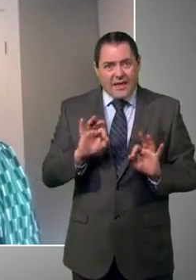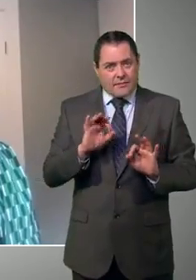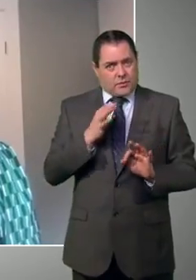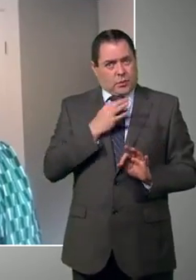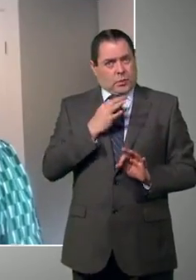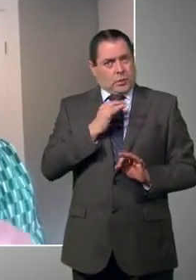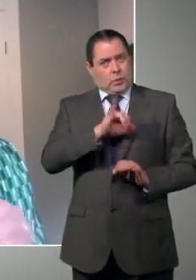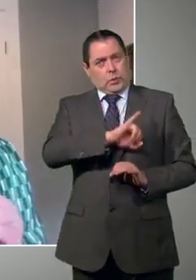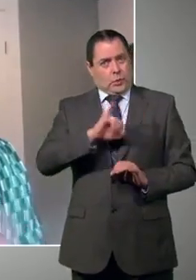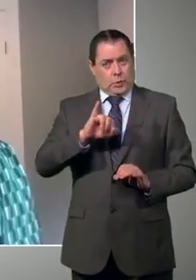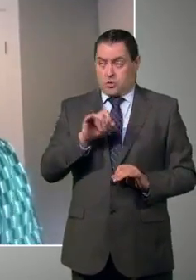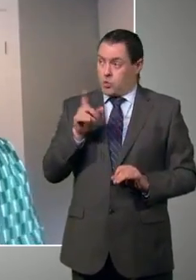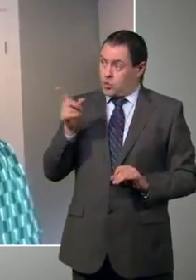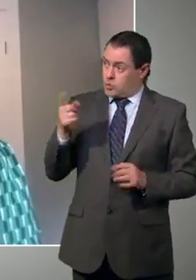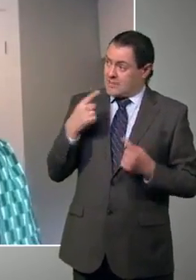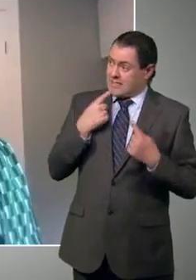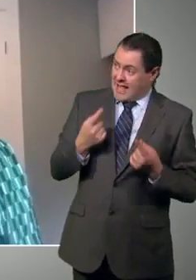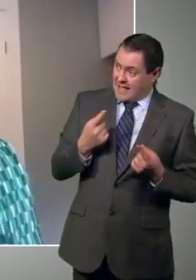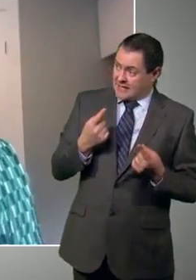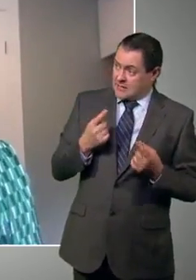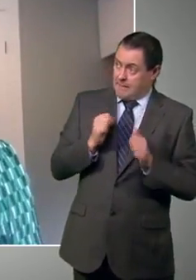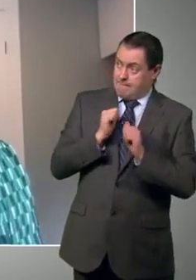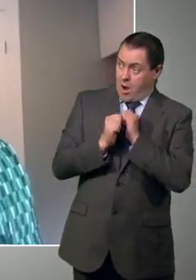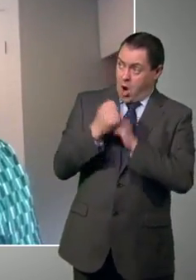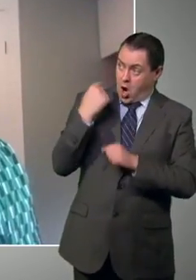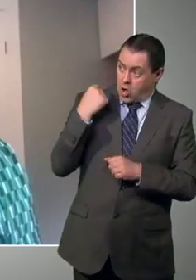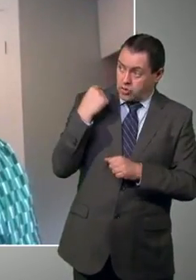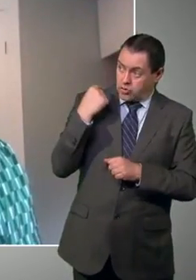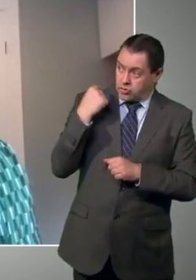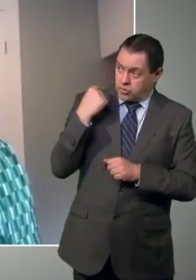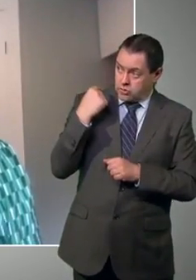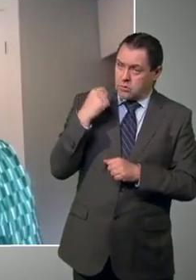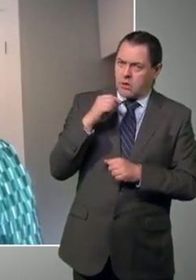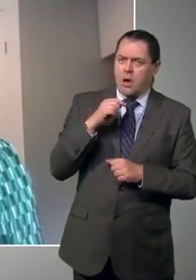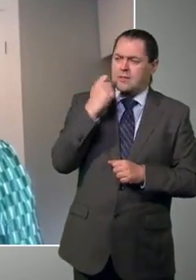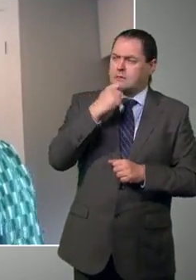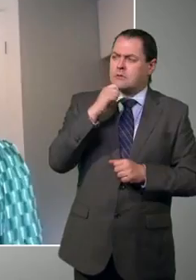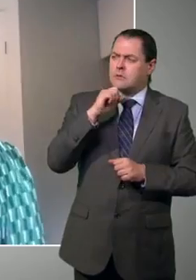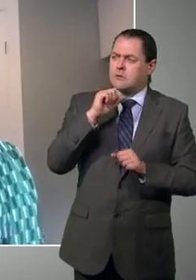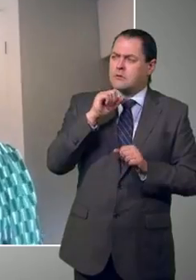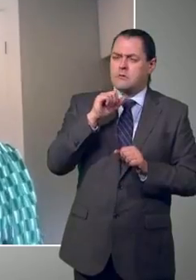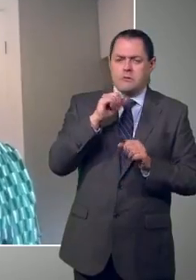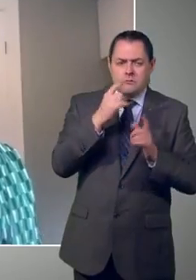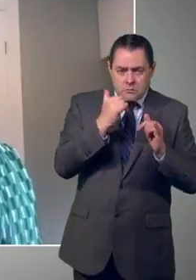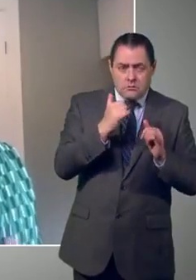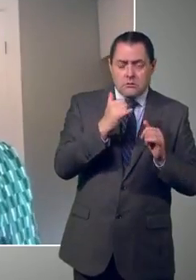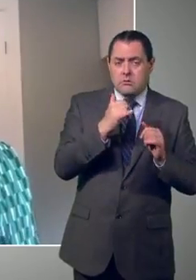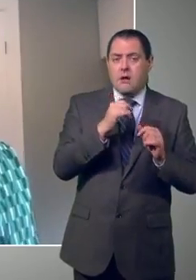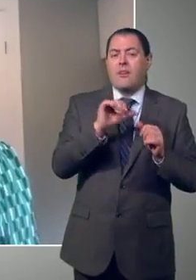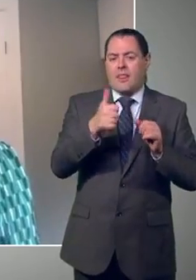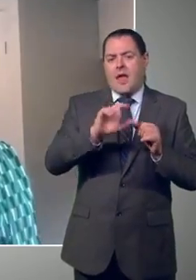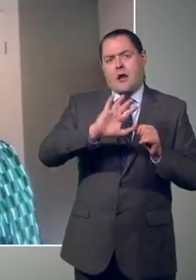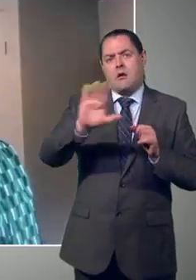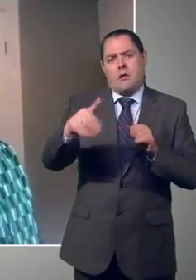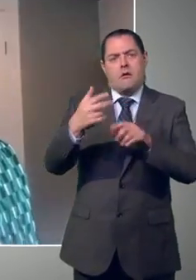the statement in March that they would be tested. Going back to care homes and that